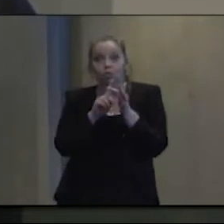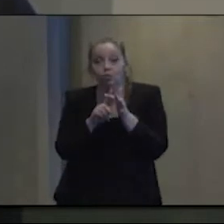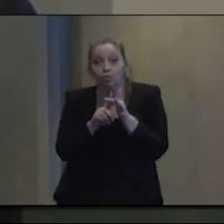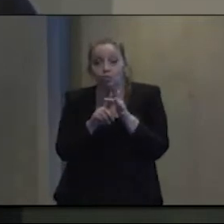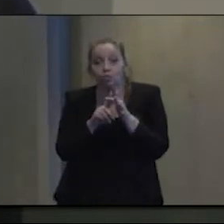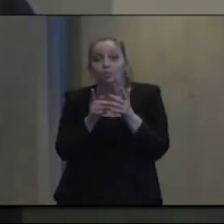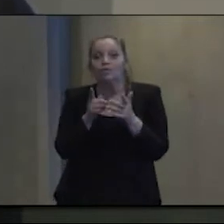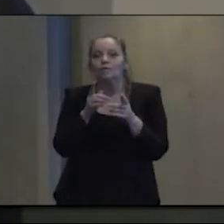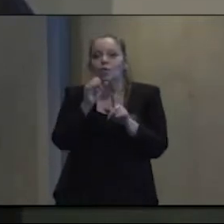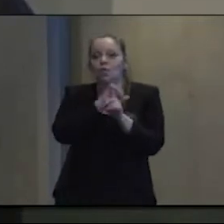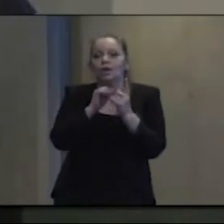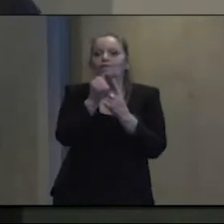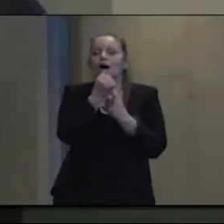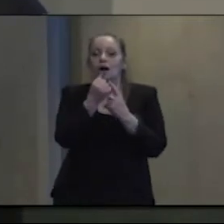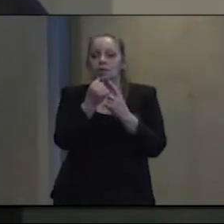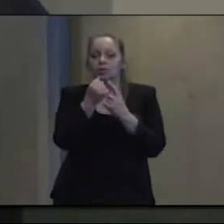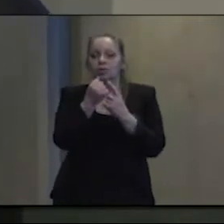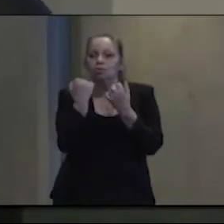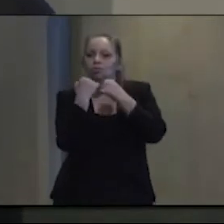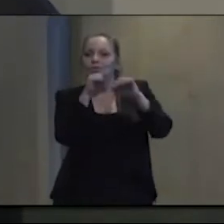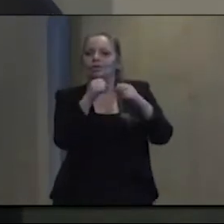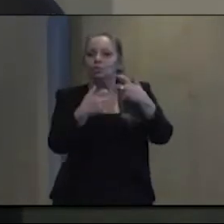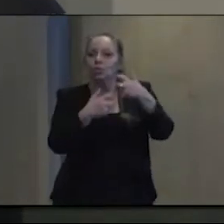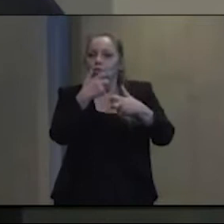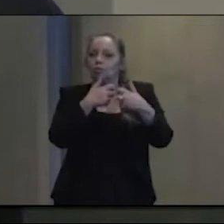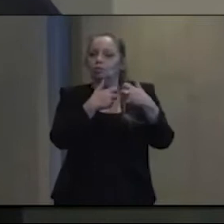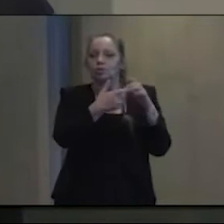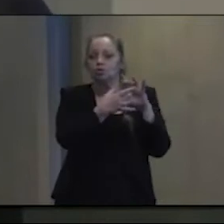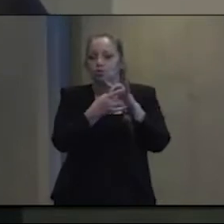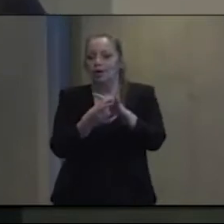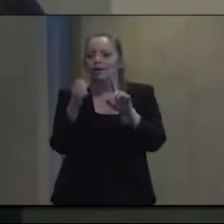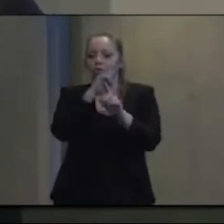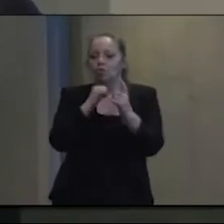environmental protection problems as they relate to environment and human health.